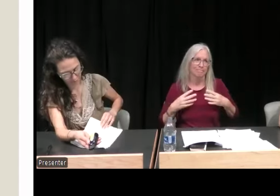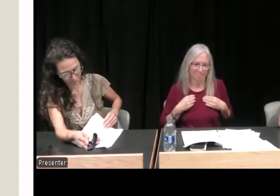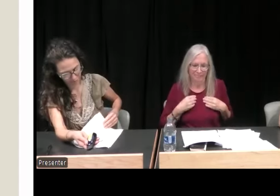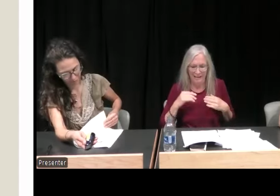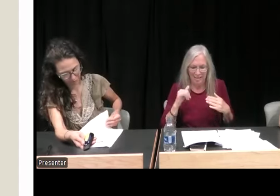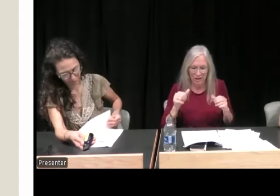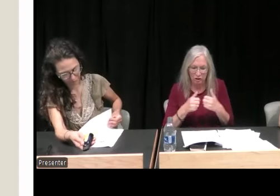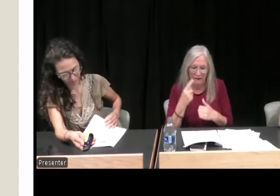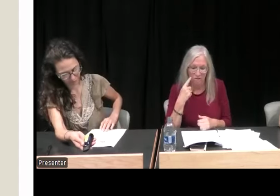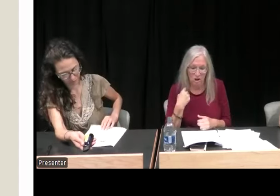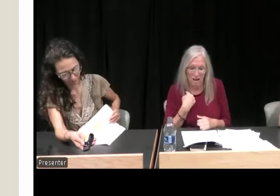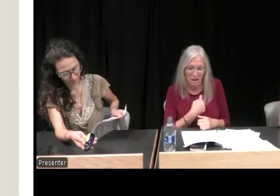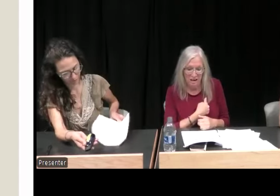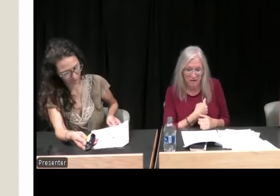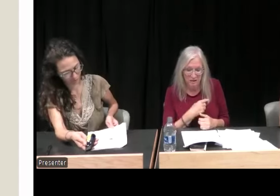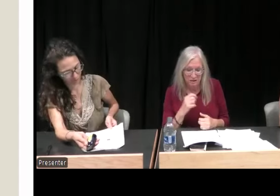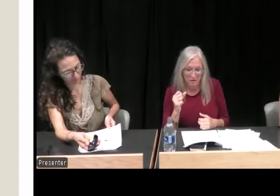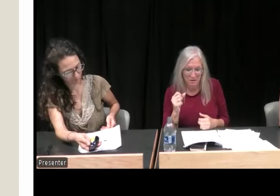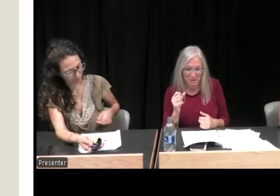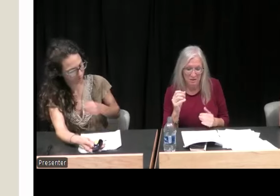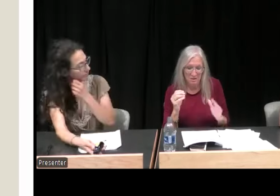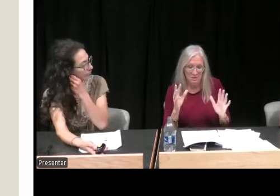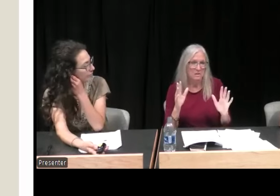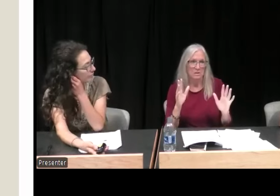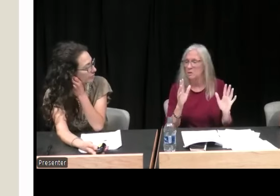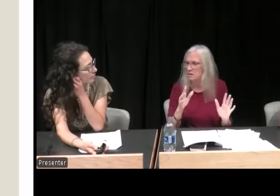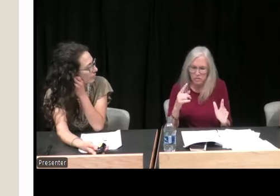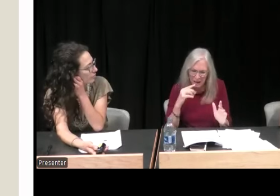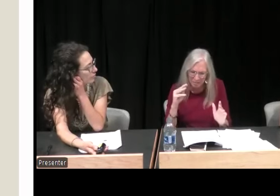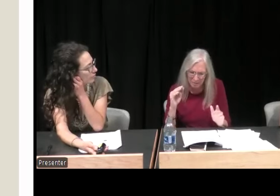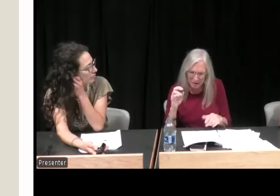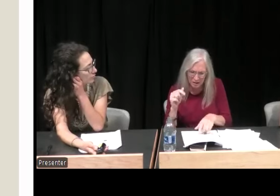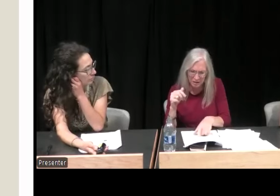we have to watch what's being said plus try to read we're splitting our attention